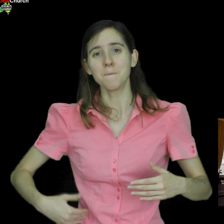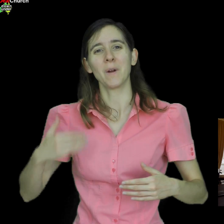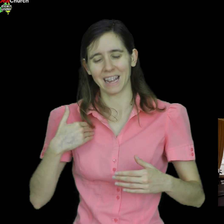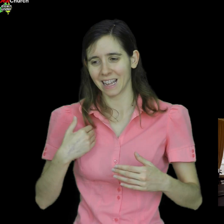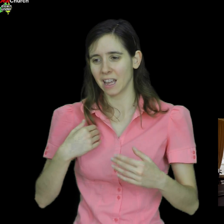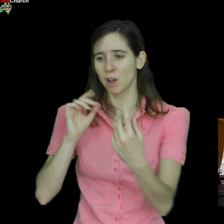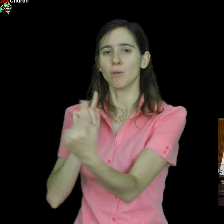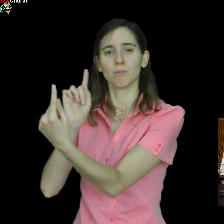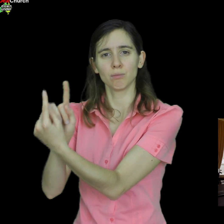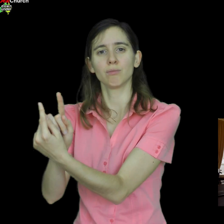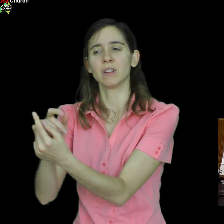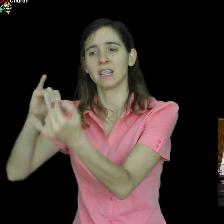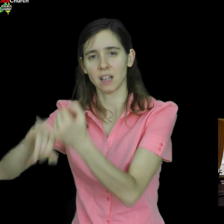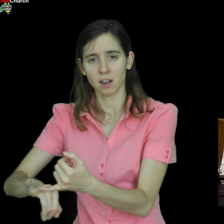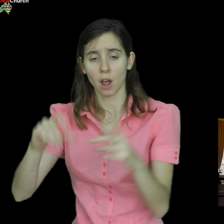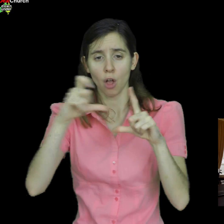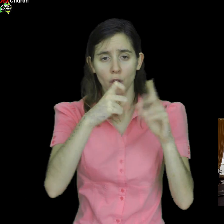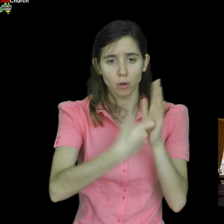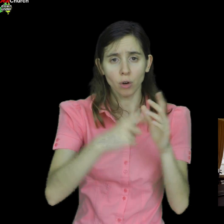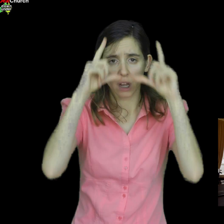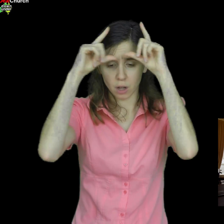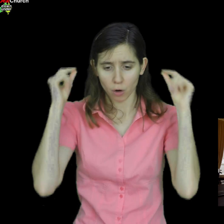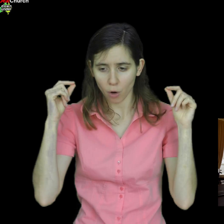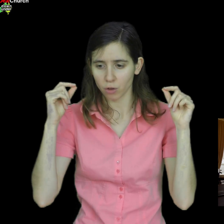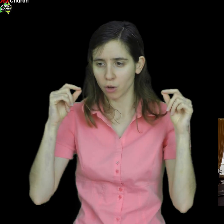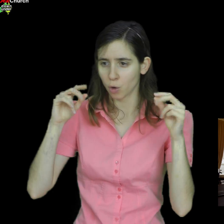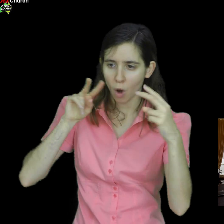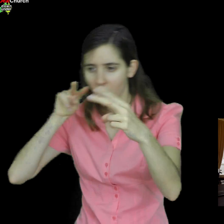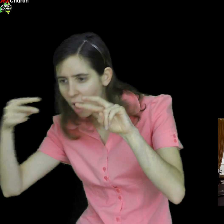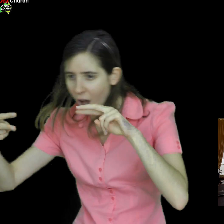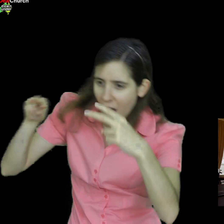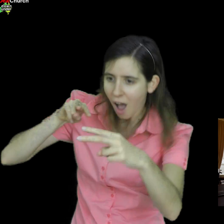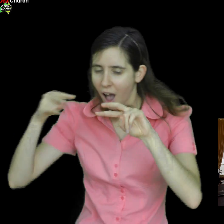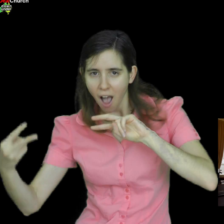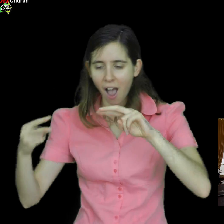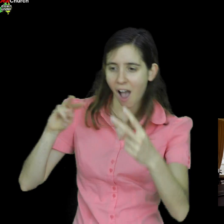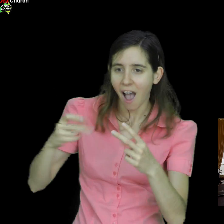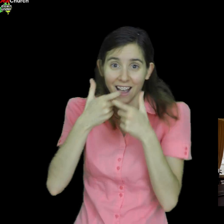The doctors and nurses were buzzing around his son's bed. They were smiling and